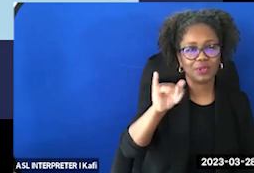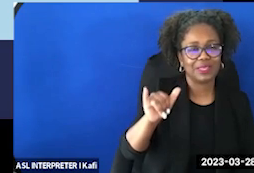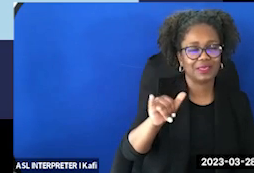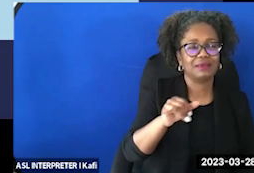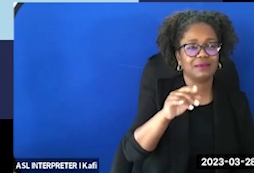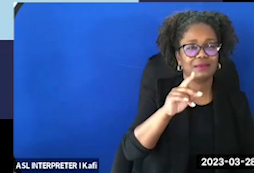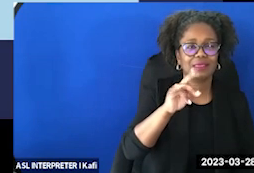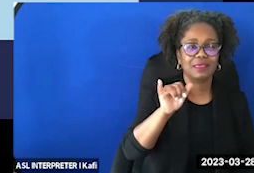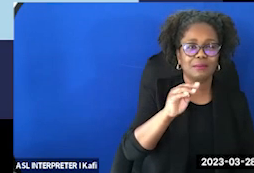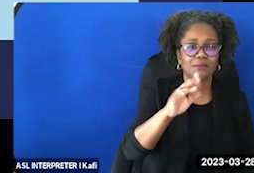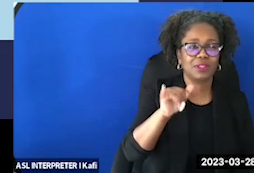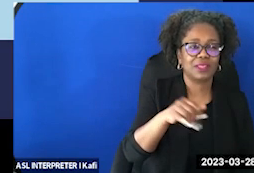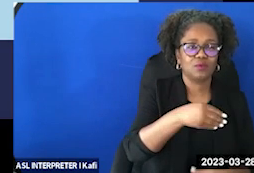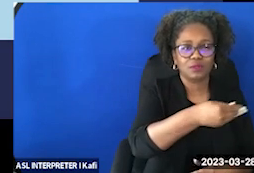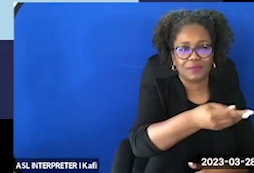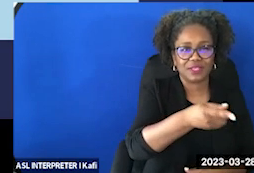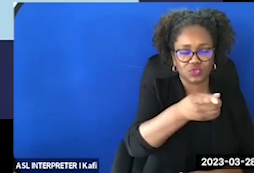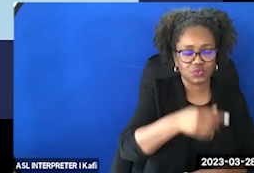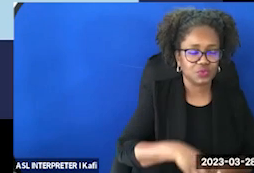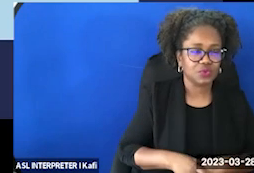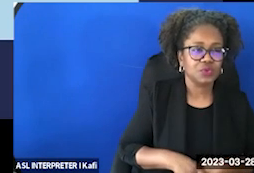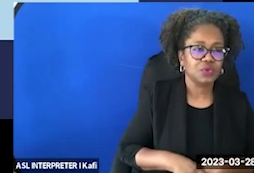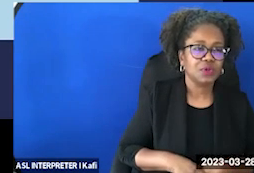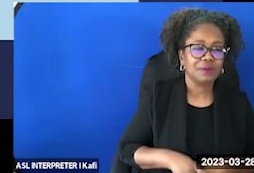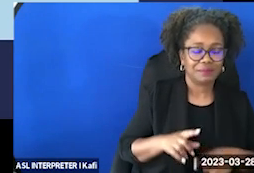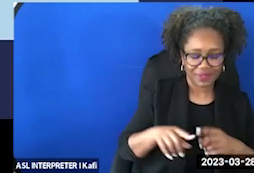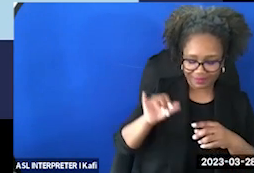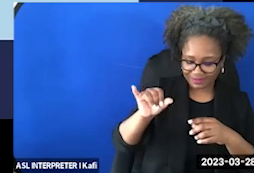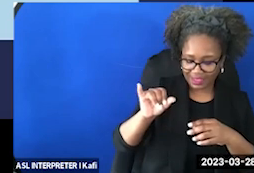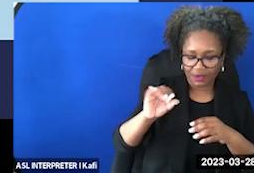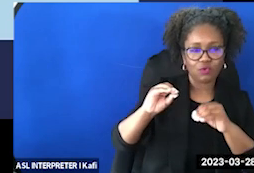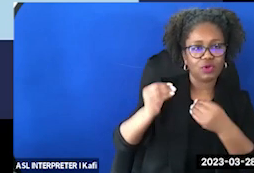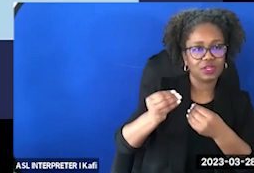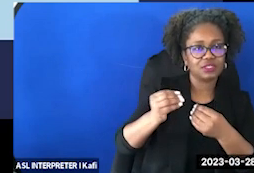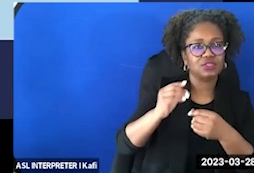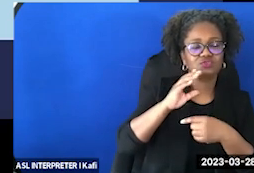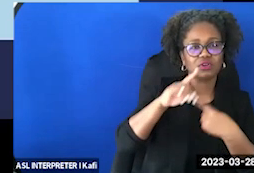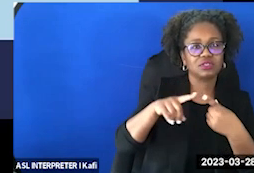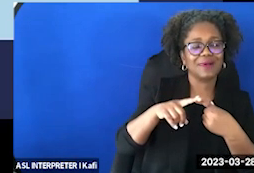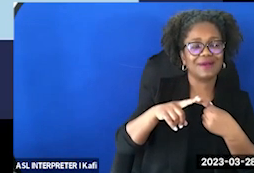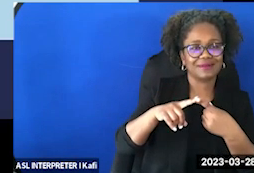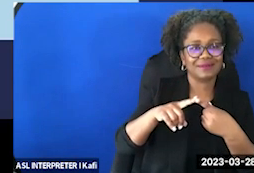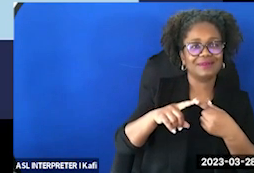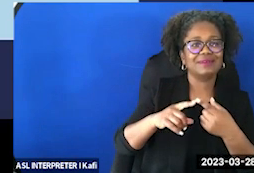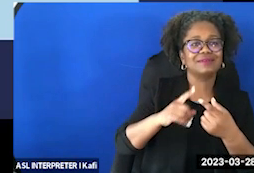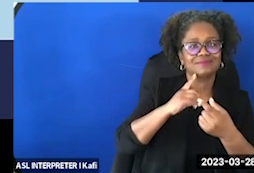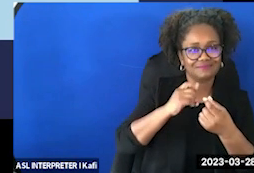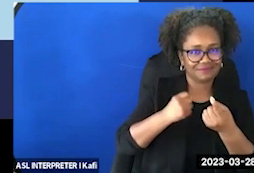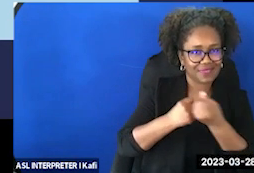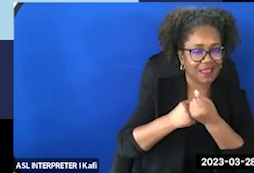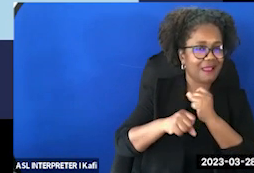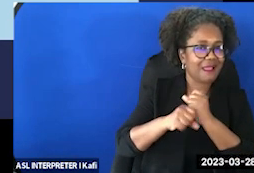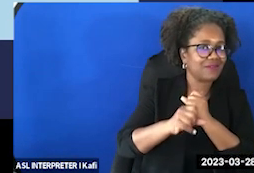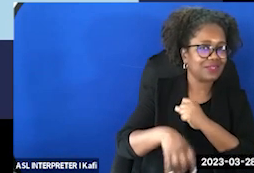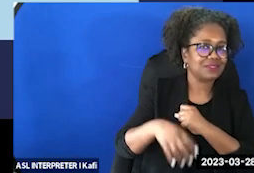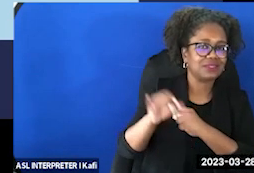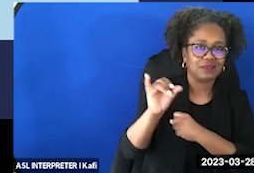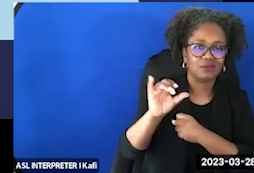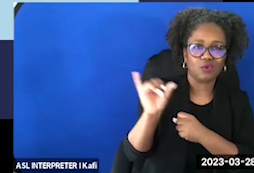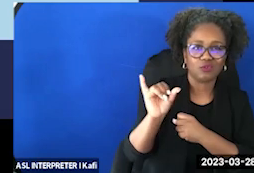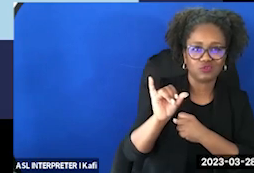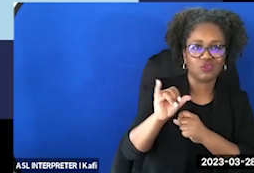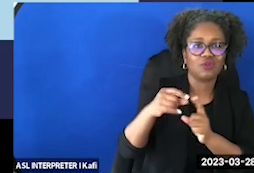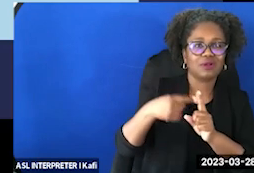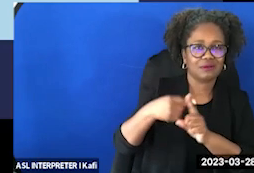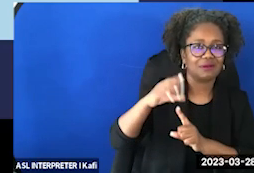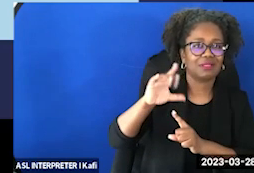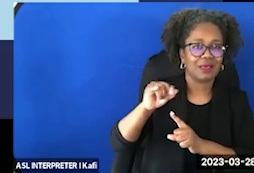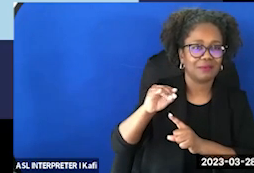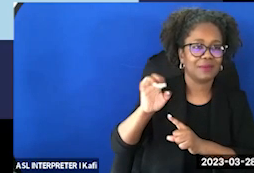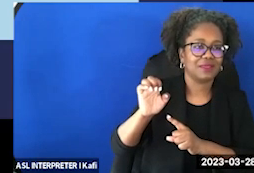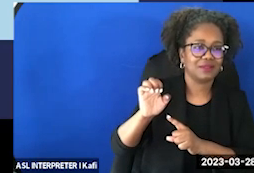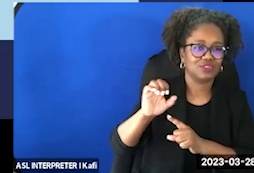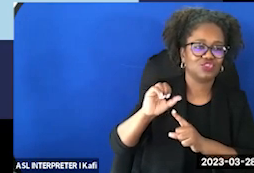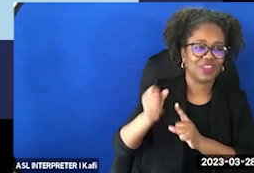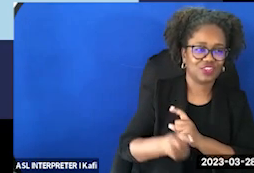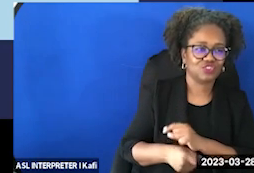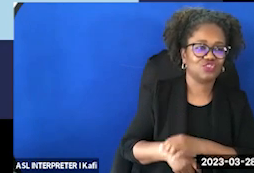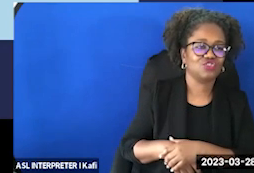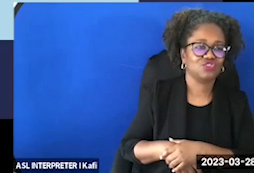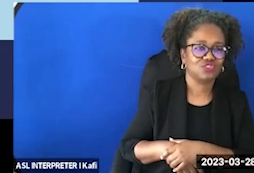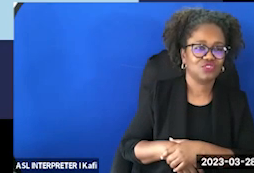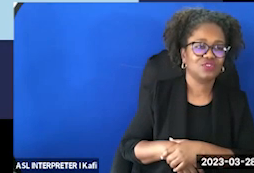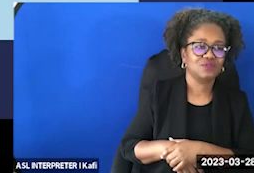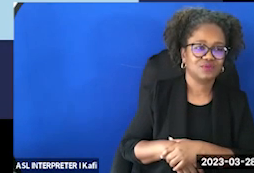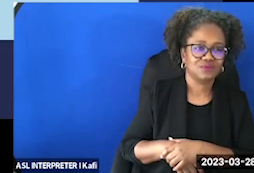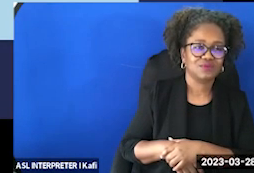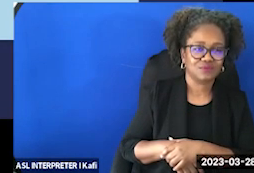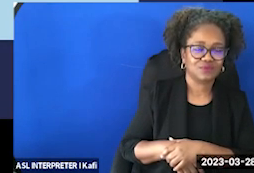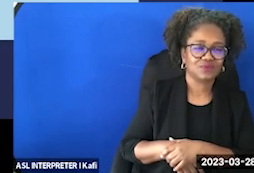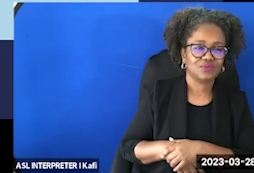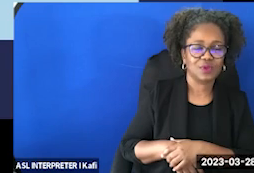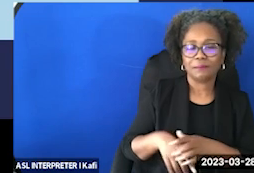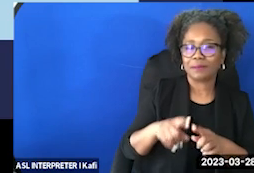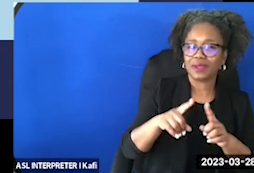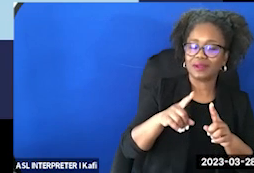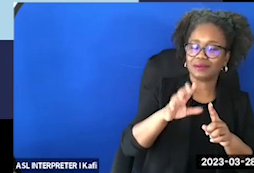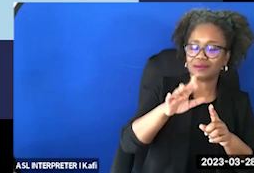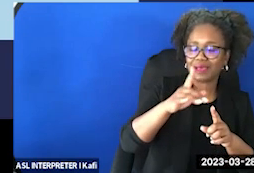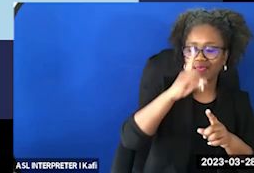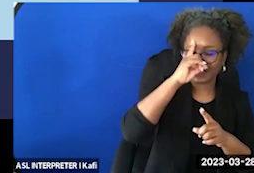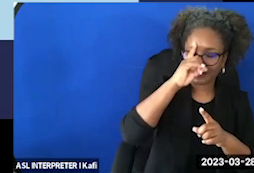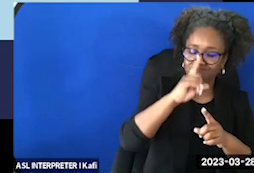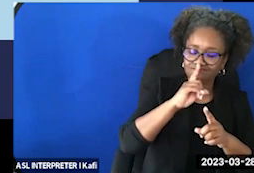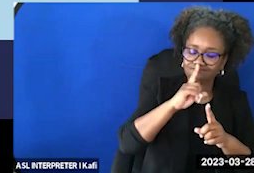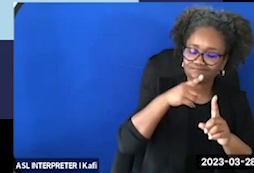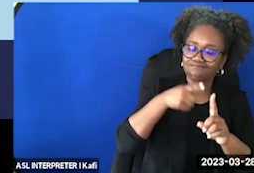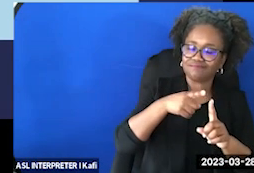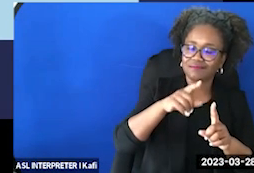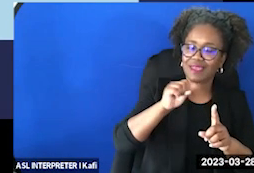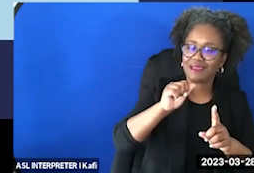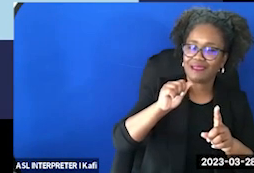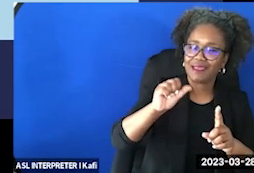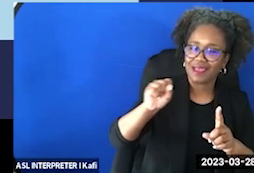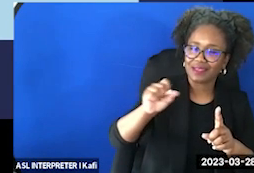Debbie Stine, Science & Technology Policy Academy: But it's it's an organization where it's kind of advocacy and climate change, and they work locally, and I think they also do a lot of training. and then you can do the group. But I think this thing might be the best option for you like at this stage.